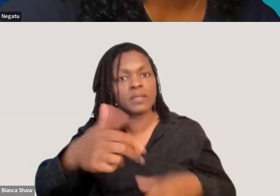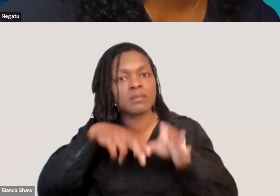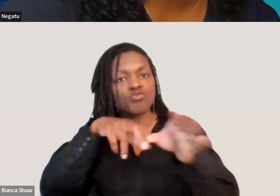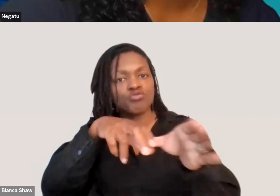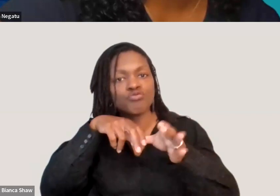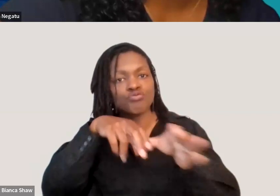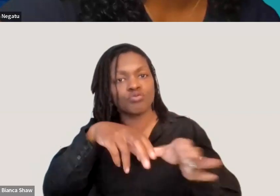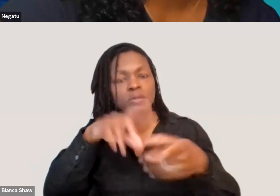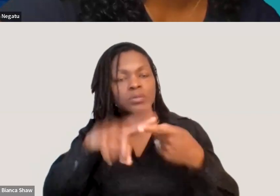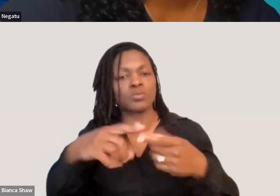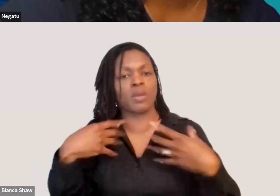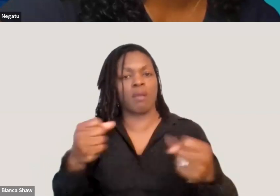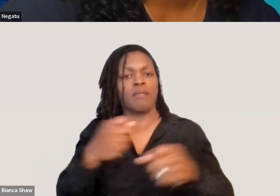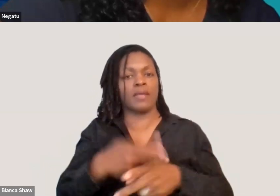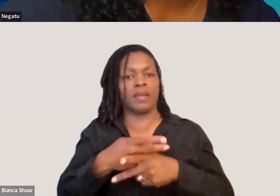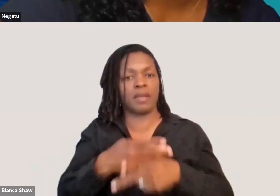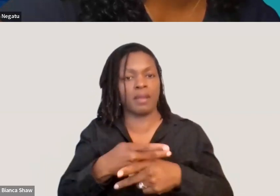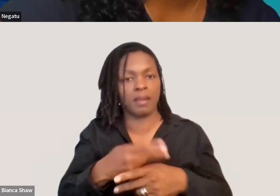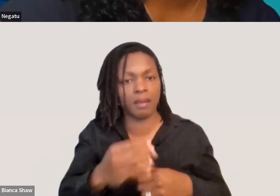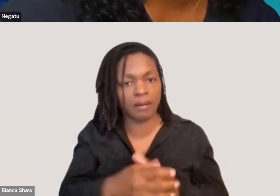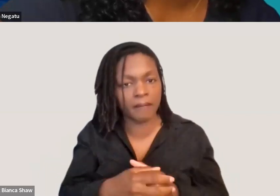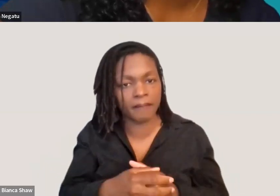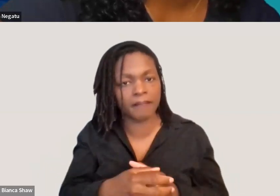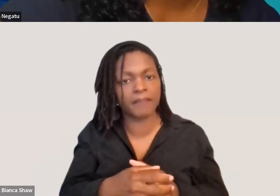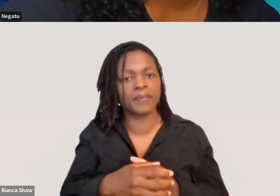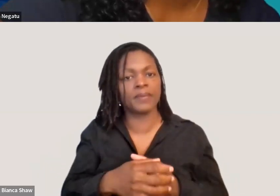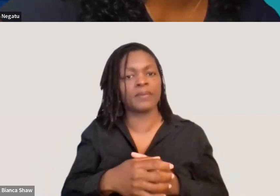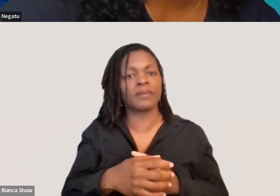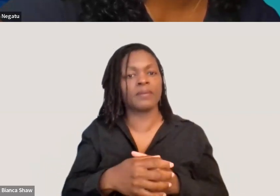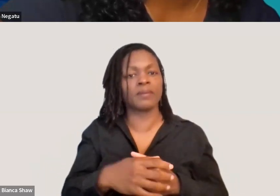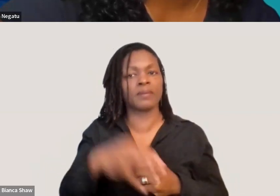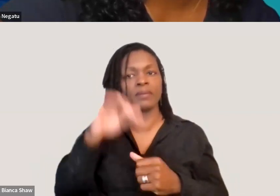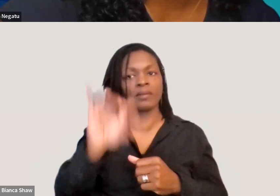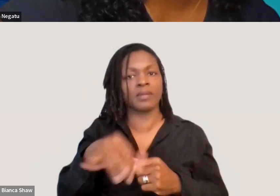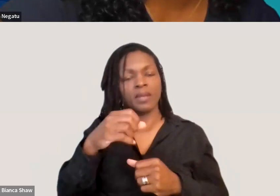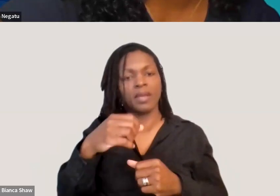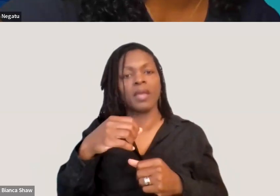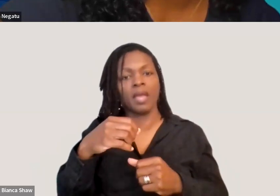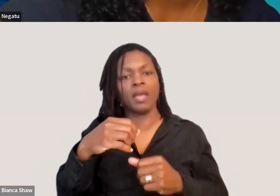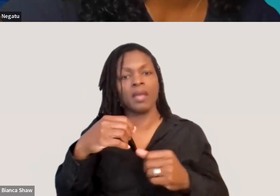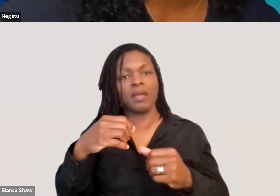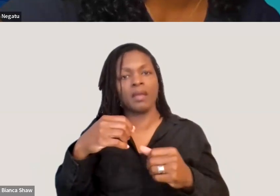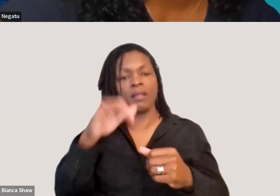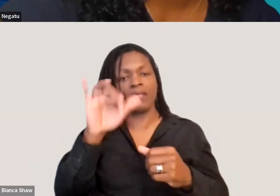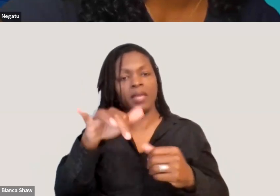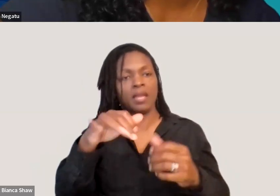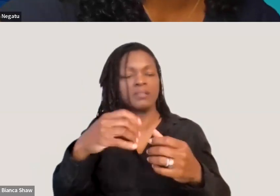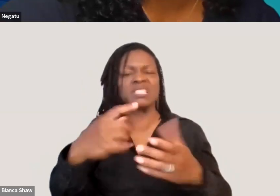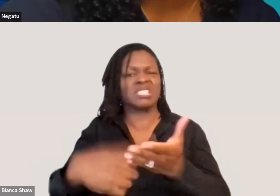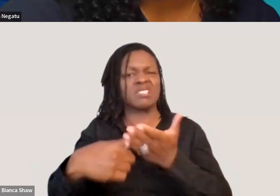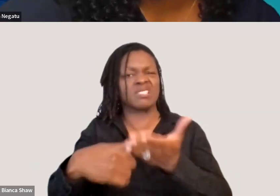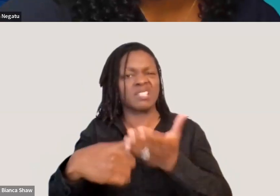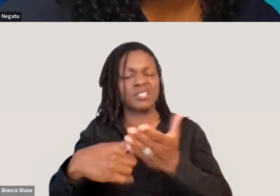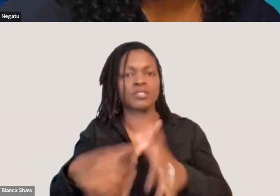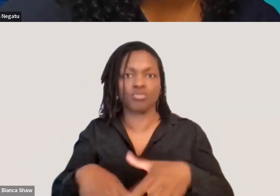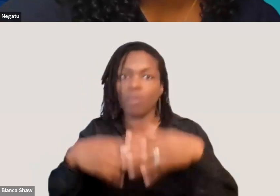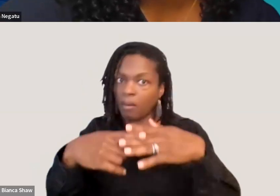The first thing was just to get folks at the table and start engaging. So that's one of the biggest issues.